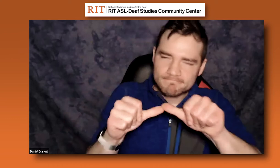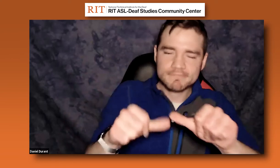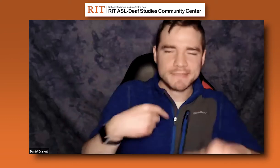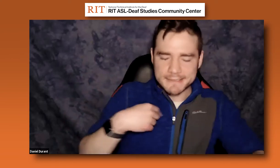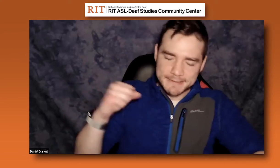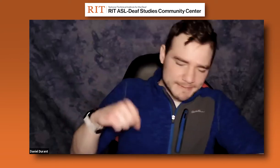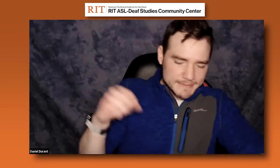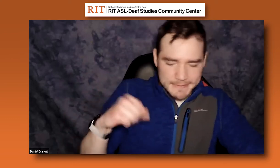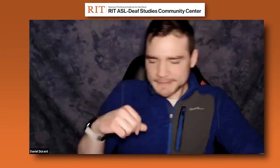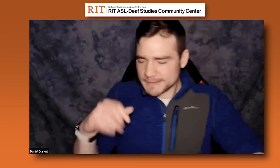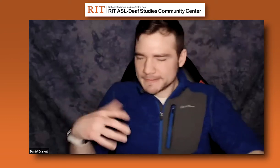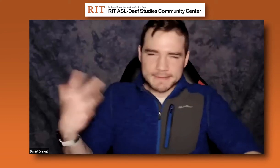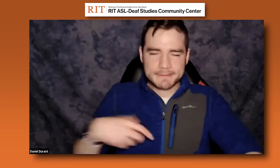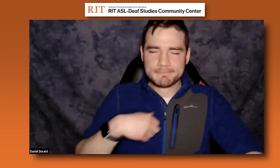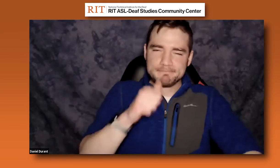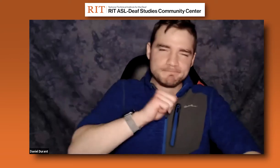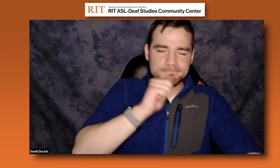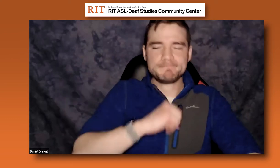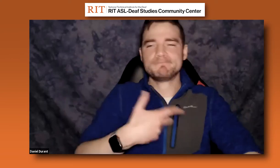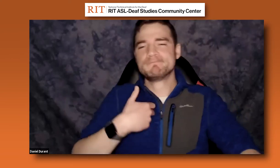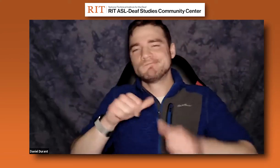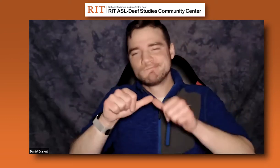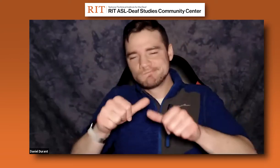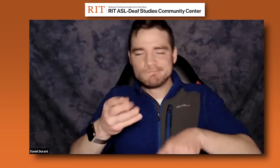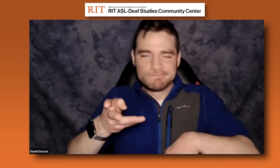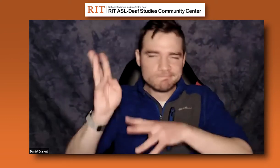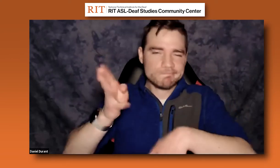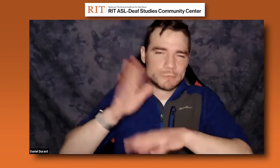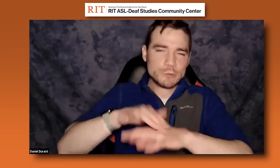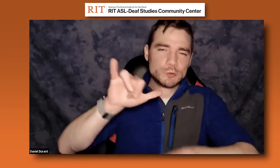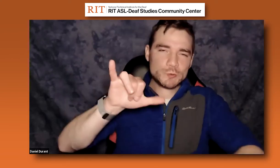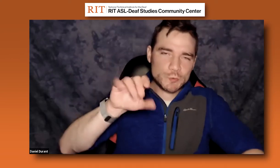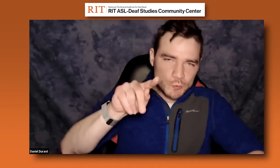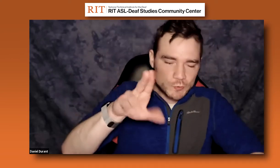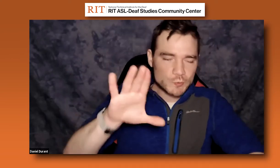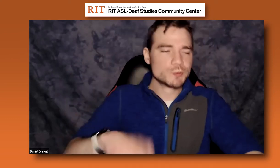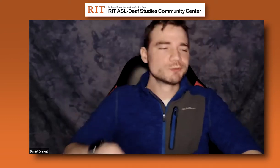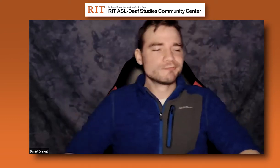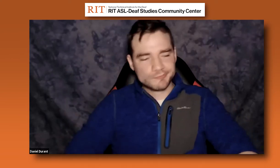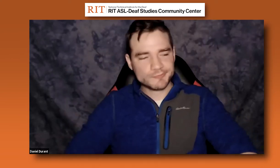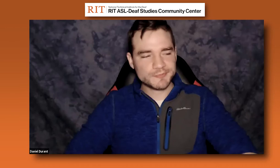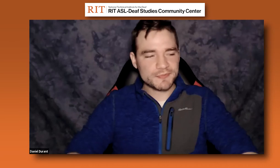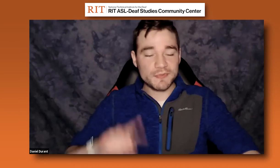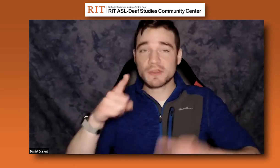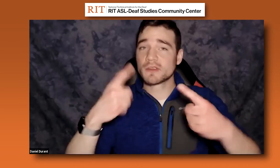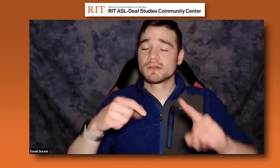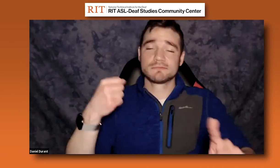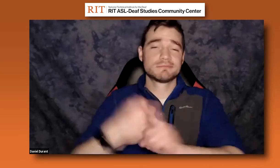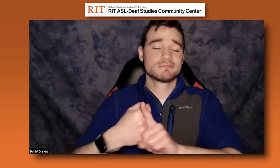it'll happen for you. Keep going." So I did. I kept posting on YouTube.